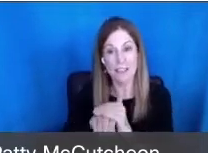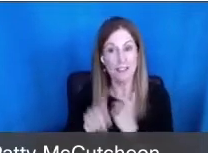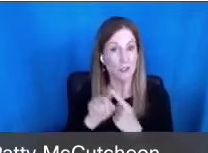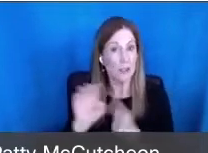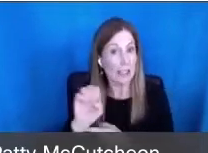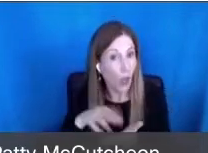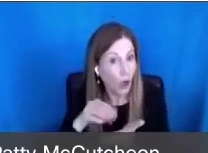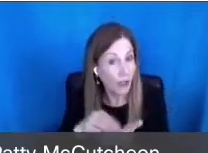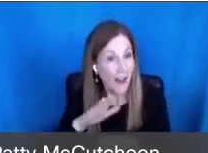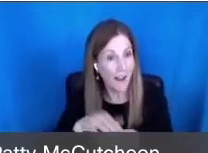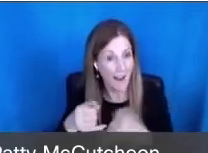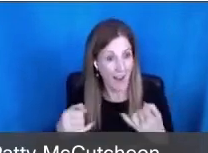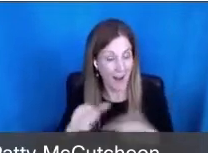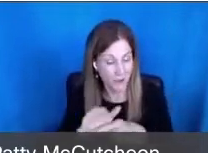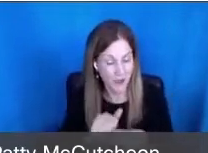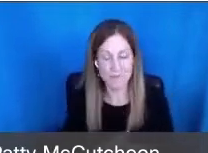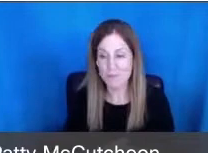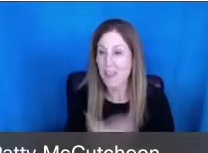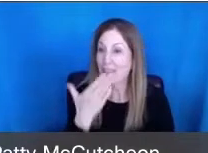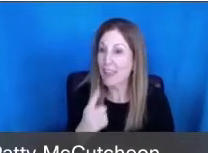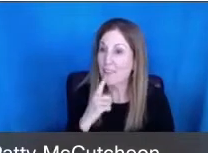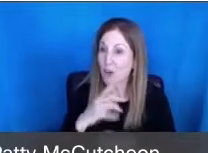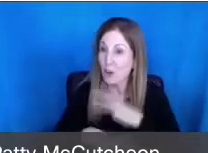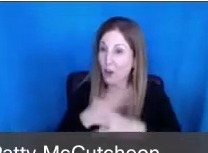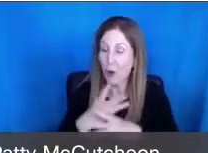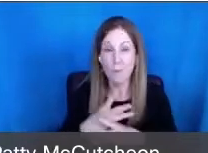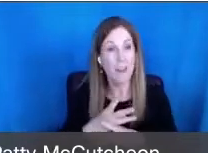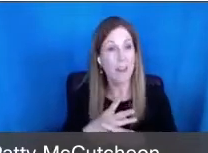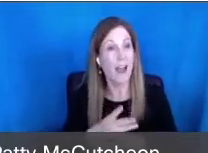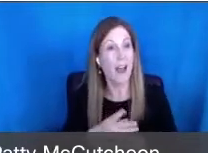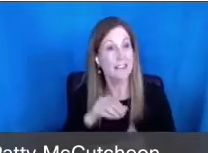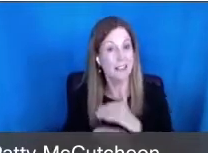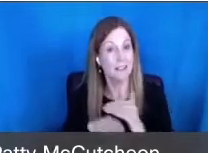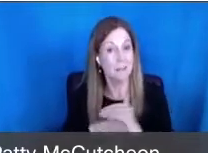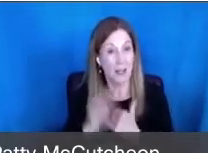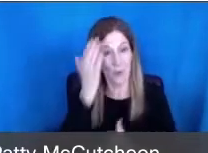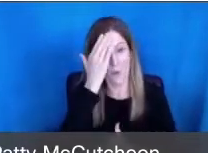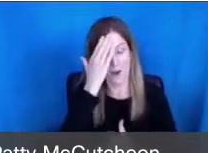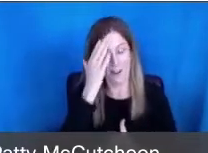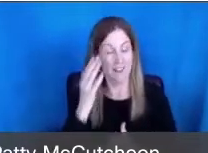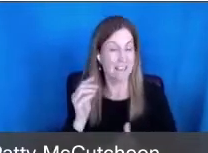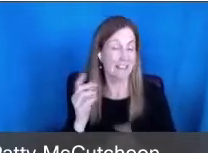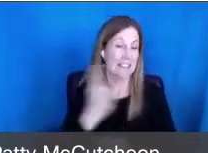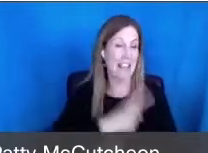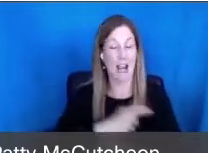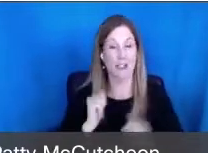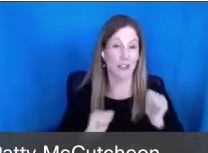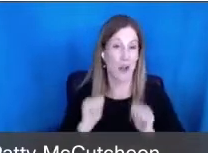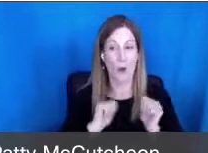So welcome to the Global Accessibility Awareness Day Show, Tori. [Tori] Thank you, Jon, and it's great to be here.